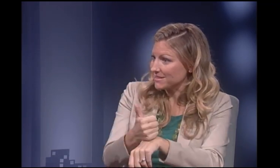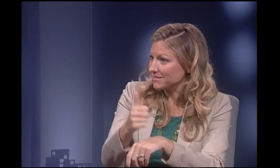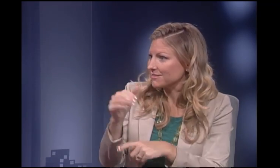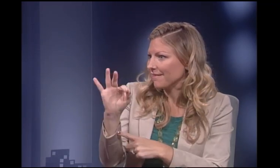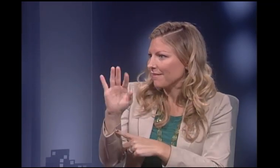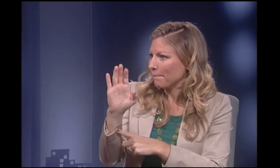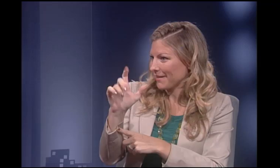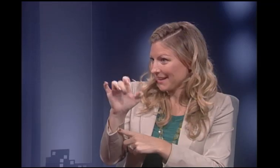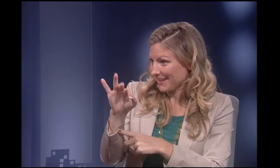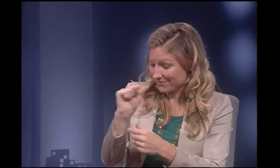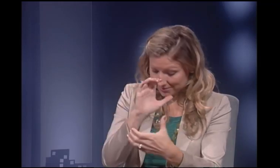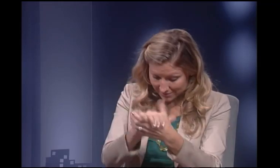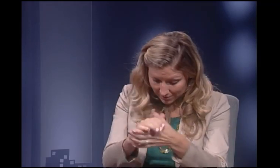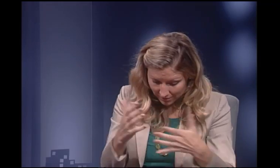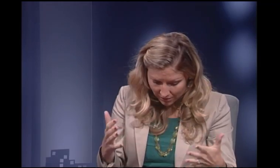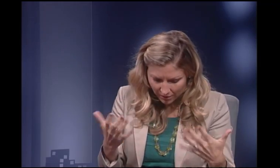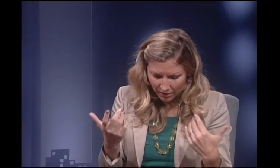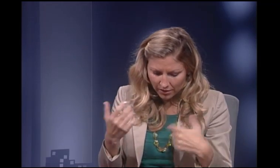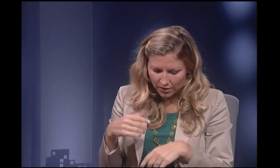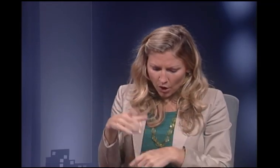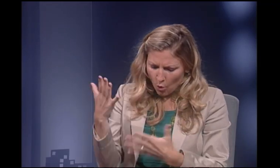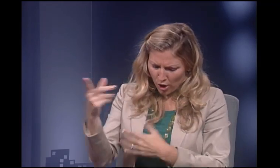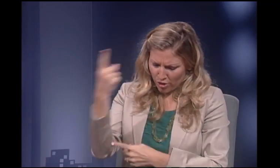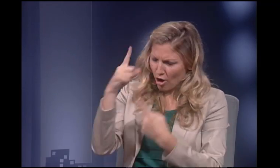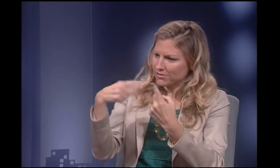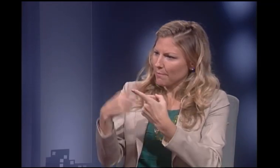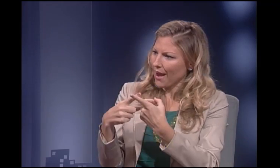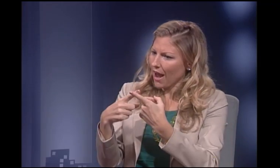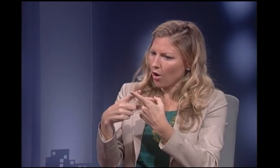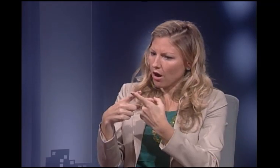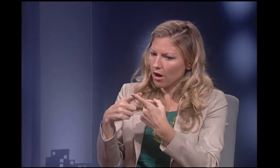or challenge any fixed beliefs of the students, what are your thoughts